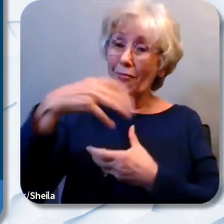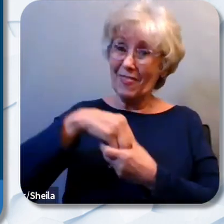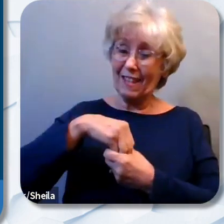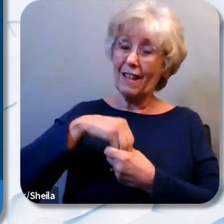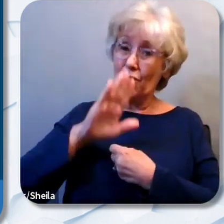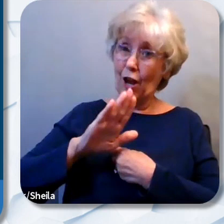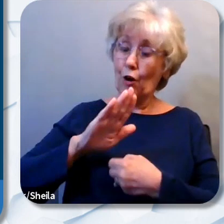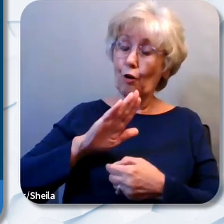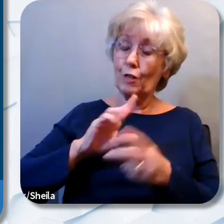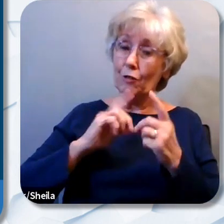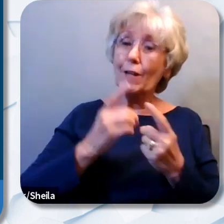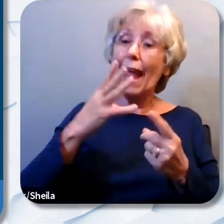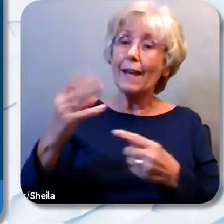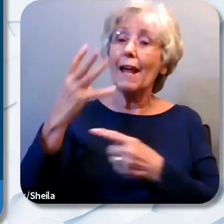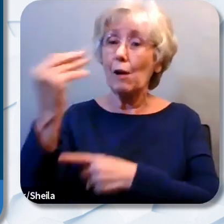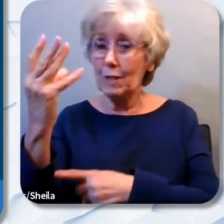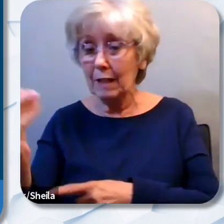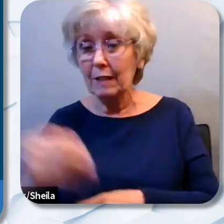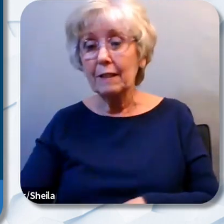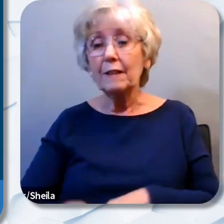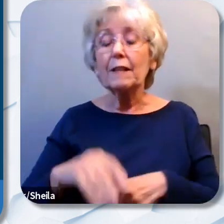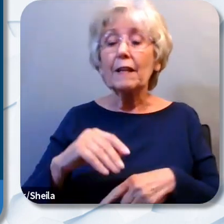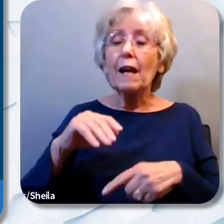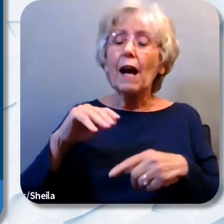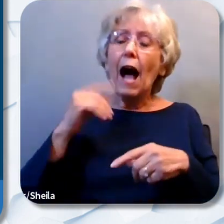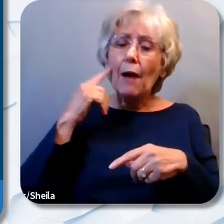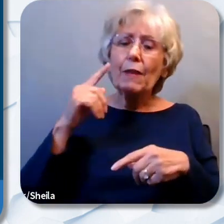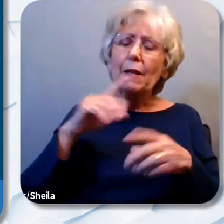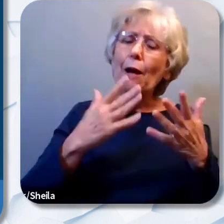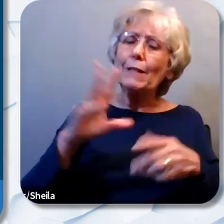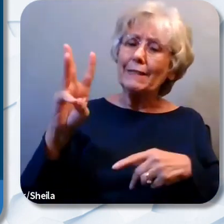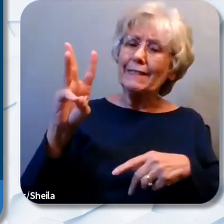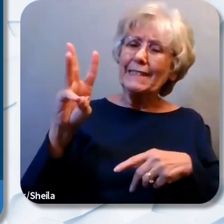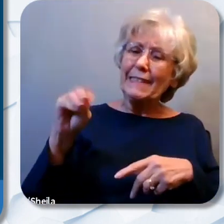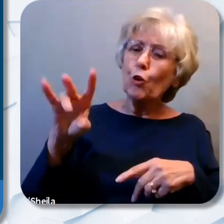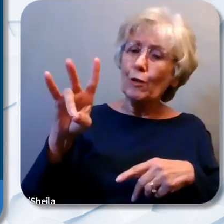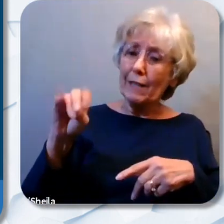i'm going to say because overstepped 60 to 70% of the participants stated that they were at